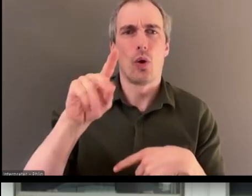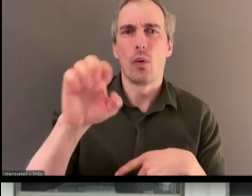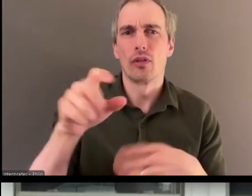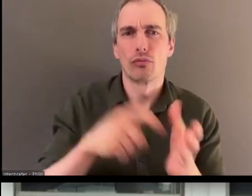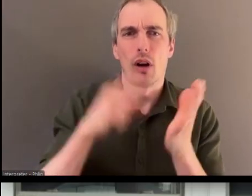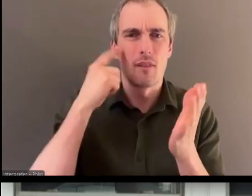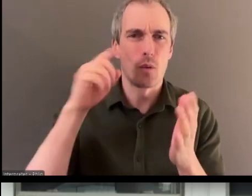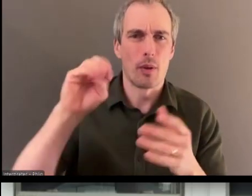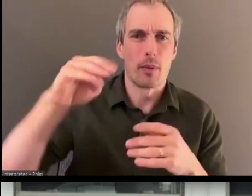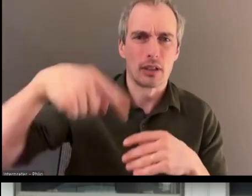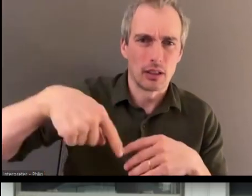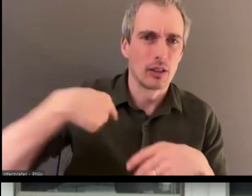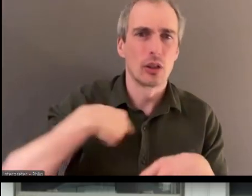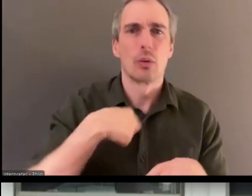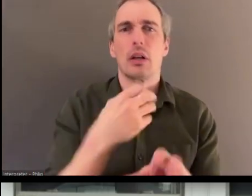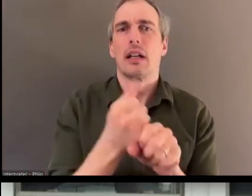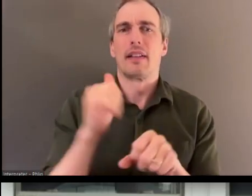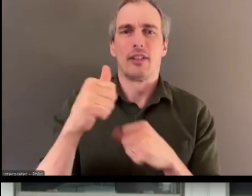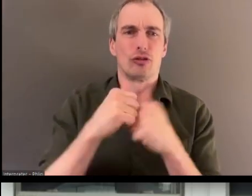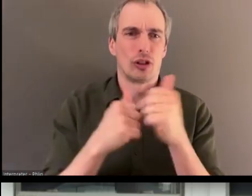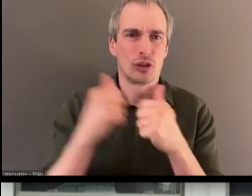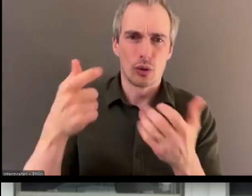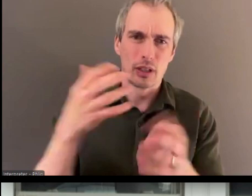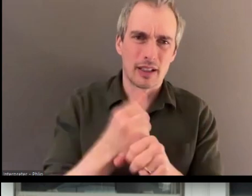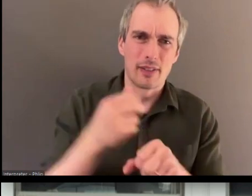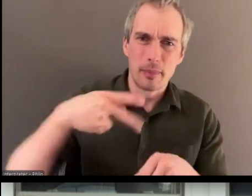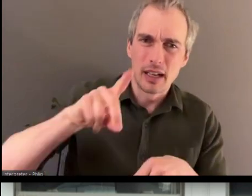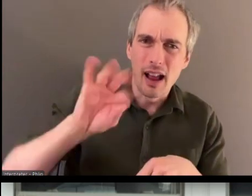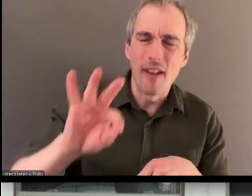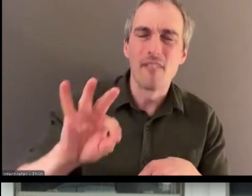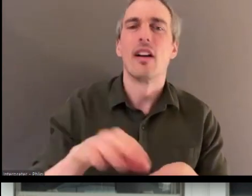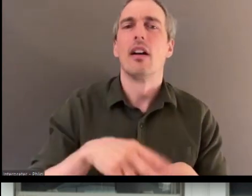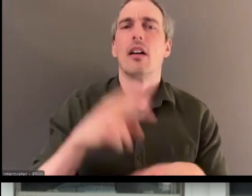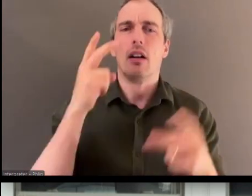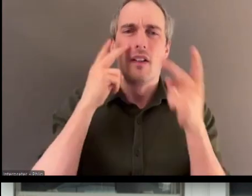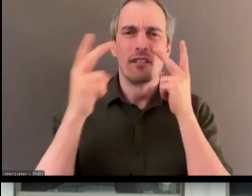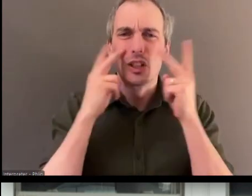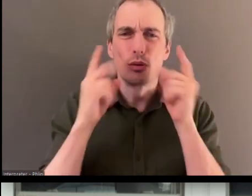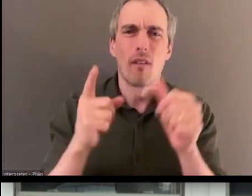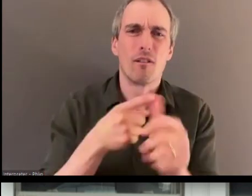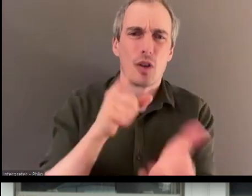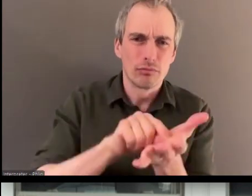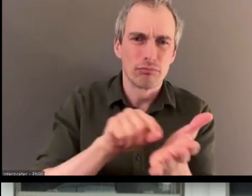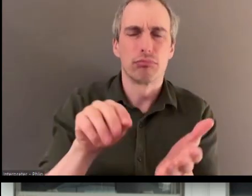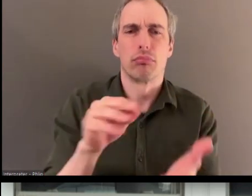We're using the AI's multimodal reasoning and its coding abilities to go into markdown, which then